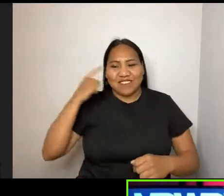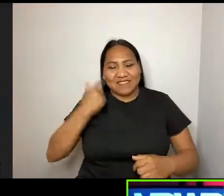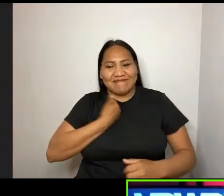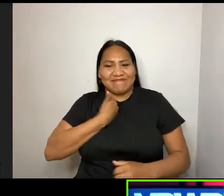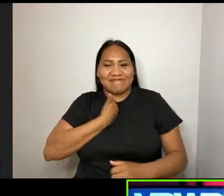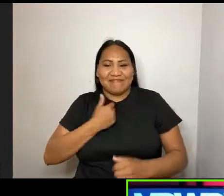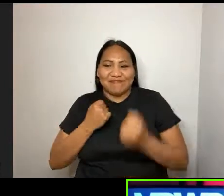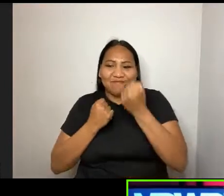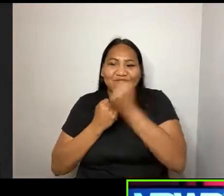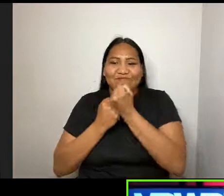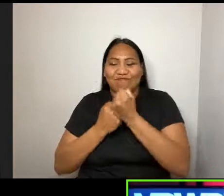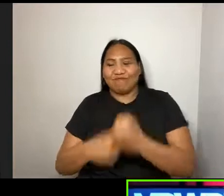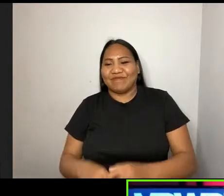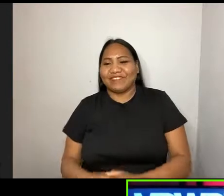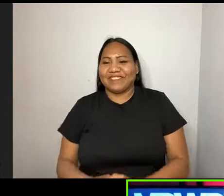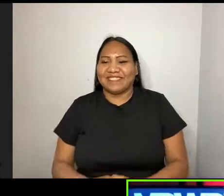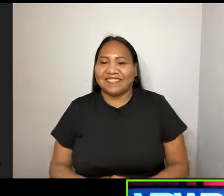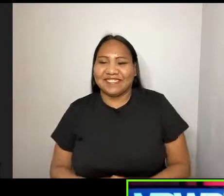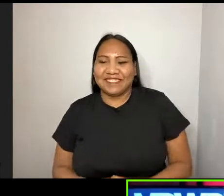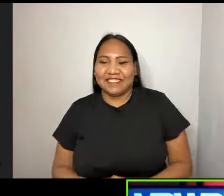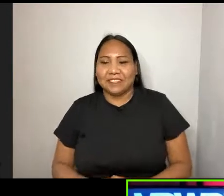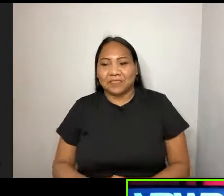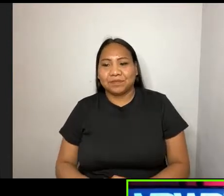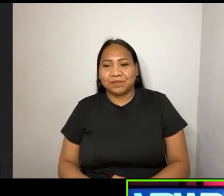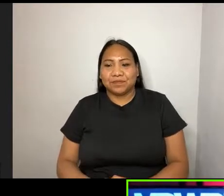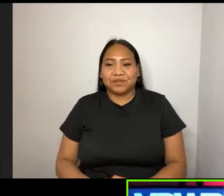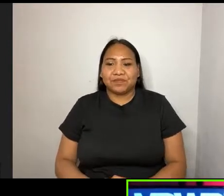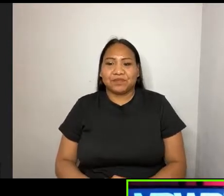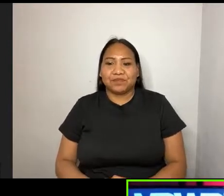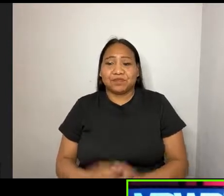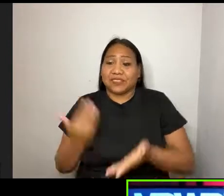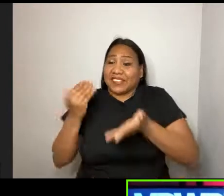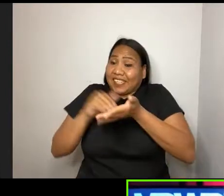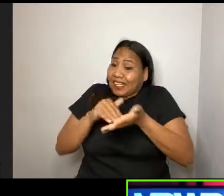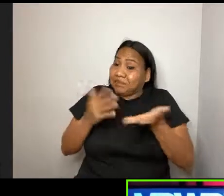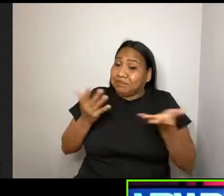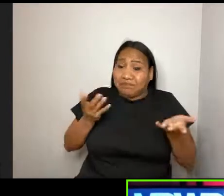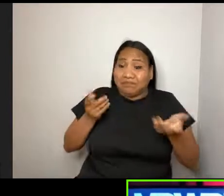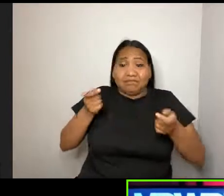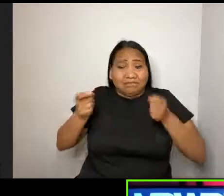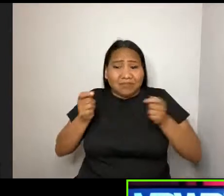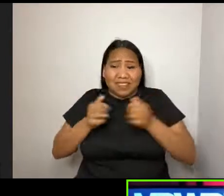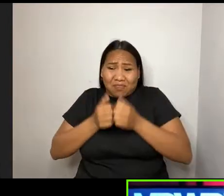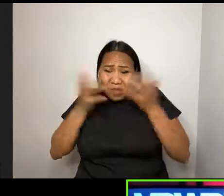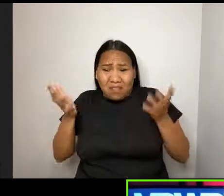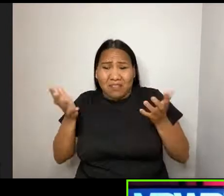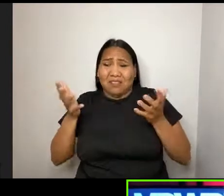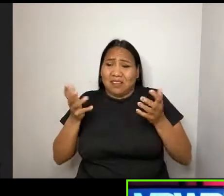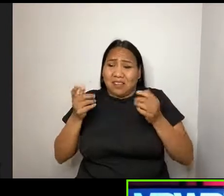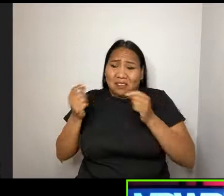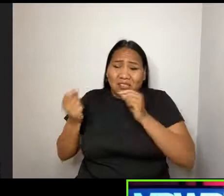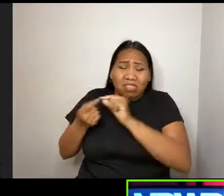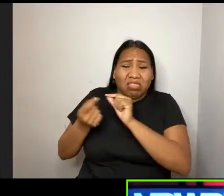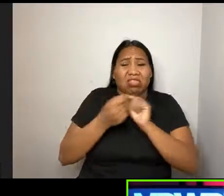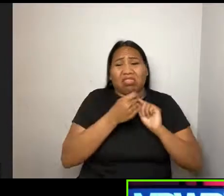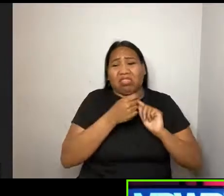dealt with a lot of, again, still, we are in a White society which has been built around